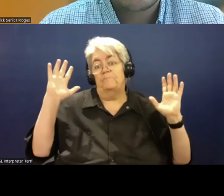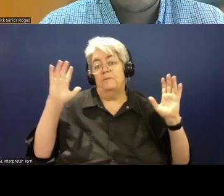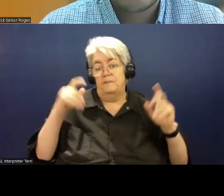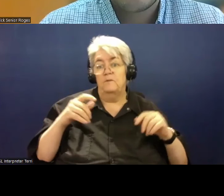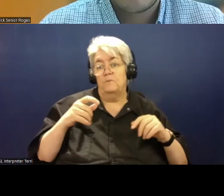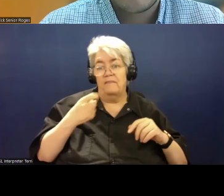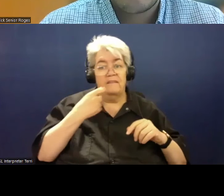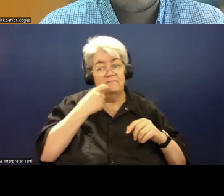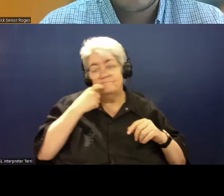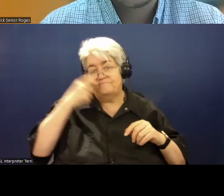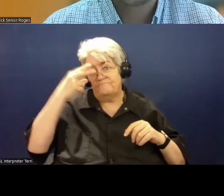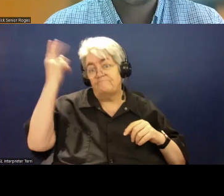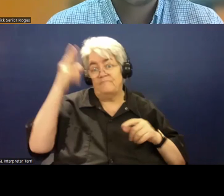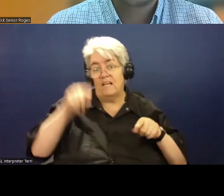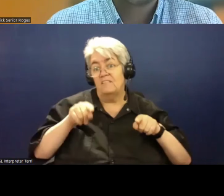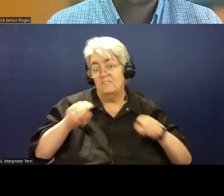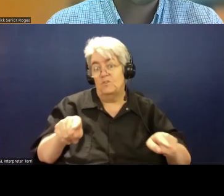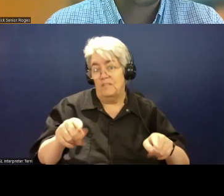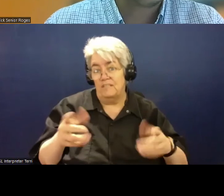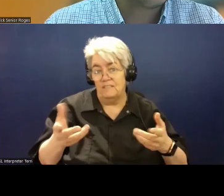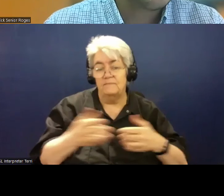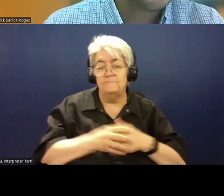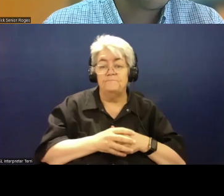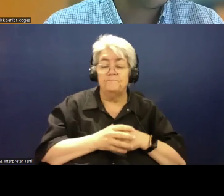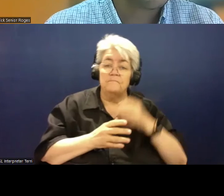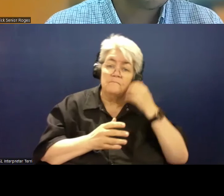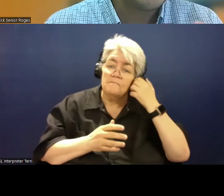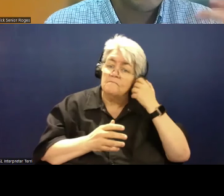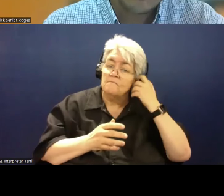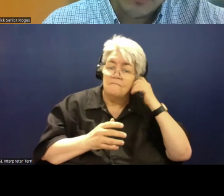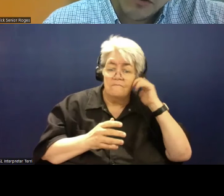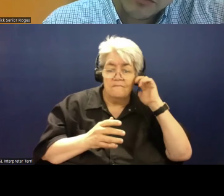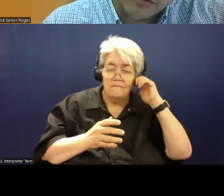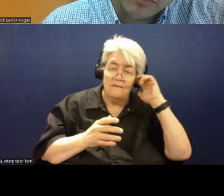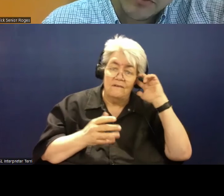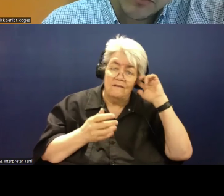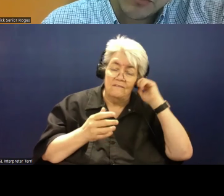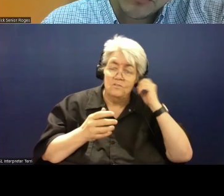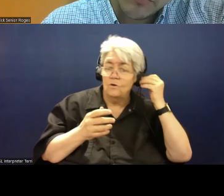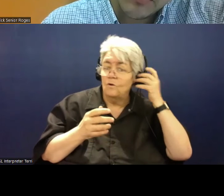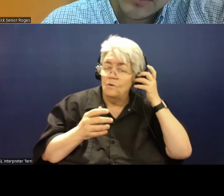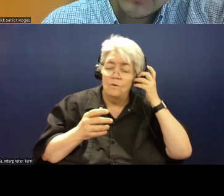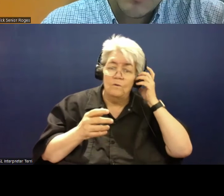IN TERMS OF PEOPLE USING SUBSTANCES,